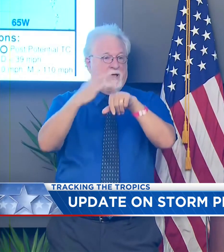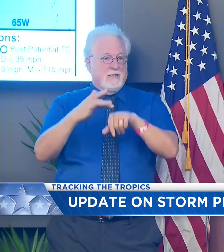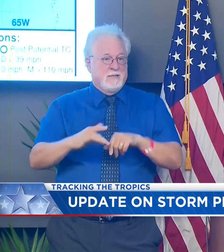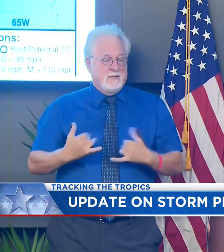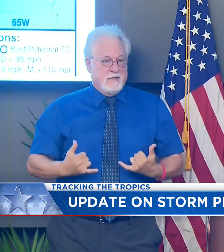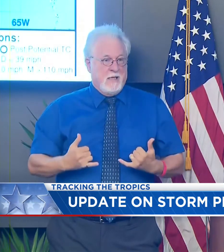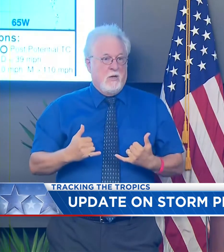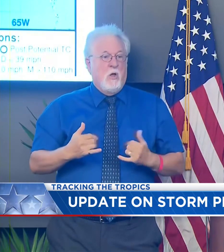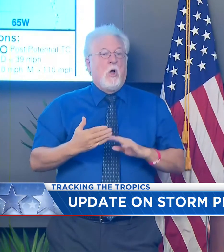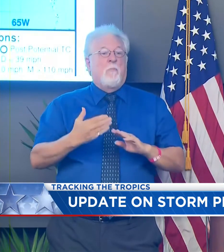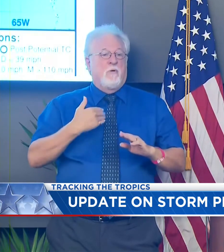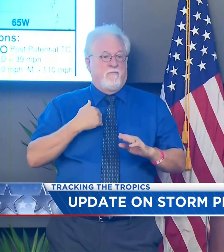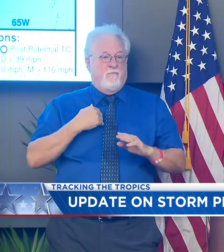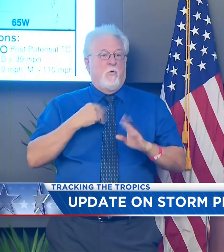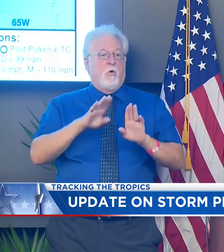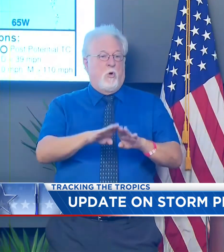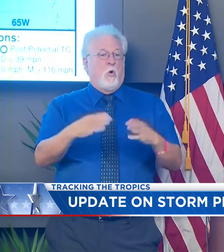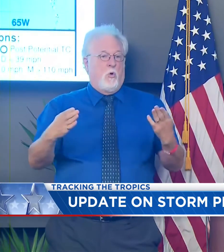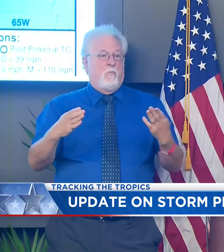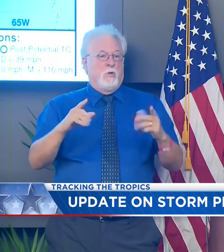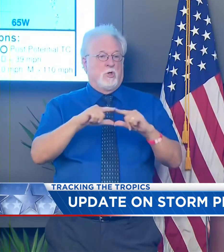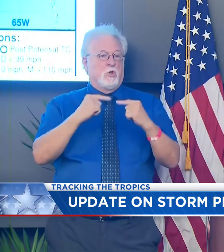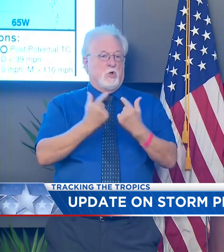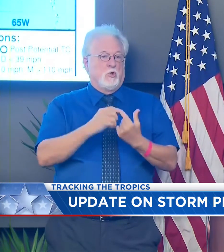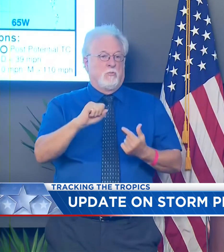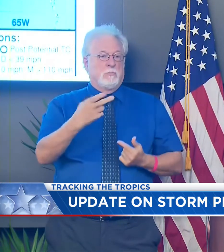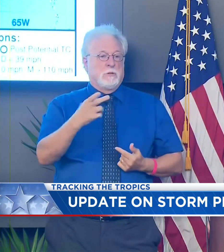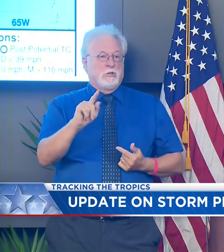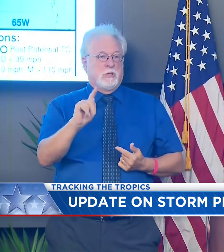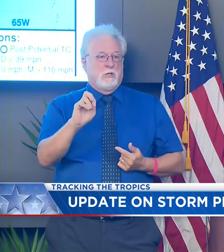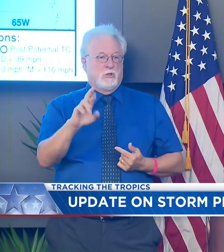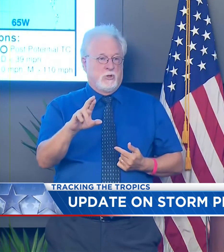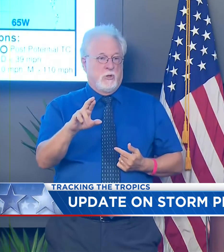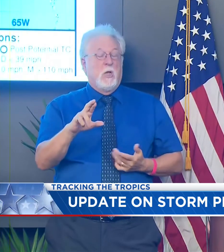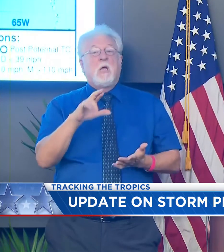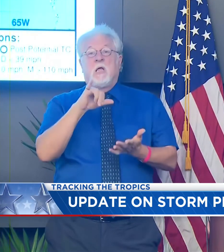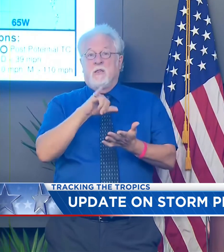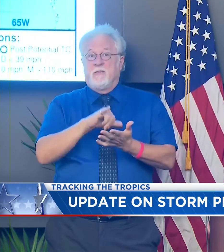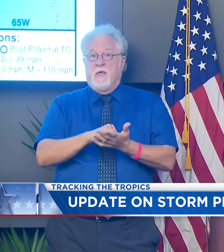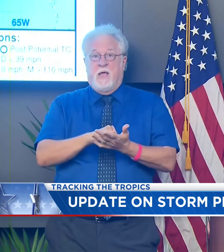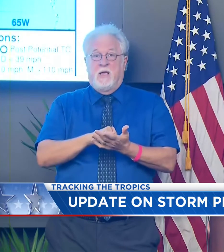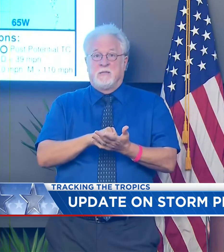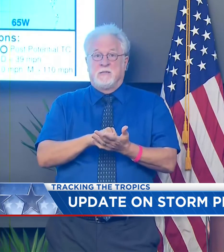IDEA THAT WE WOULD IN FACT USE MOTELS AND HOTELS, WHICH WOULD